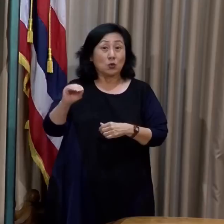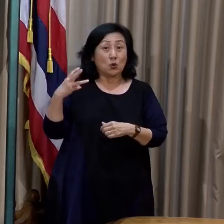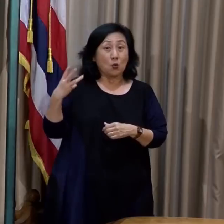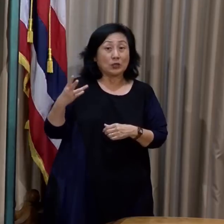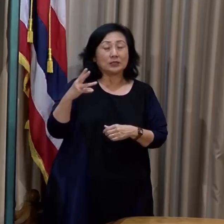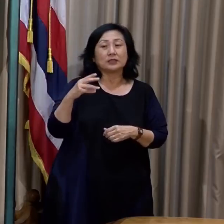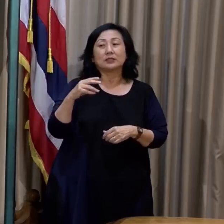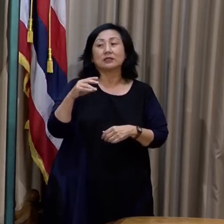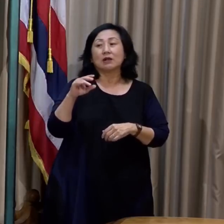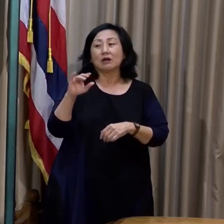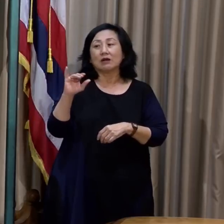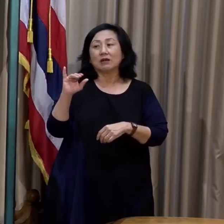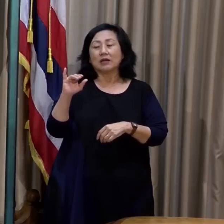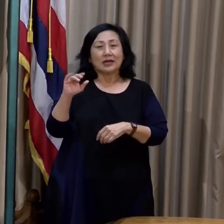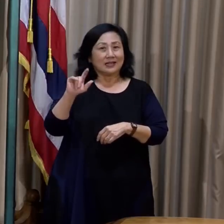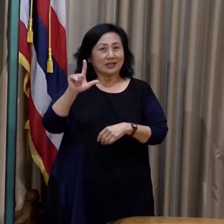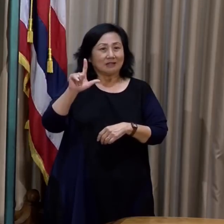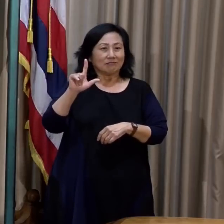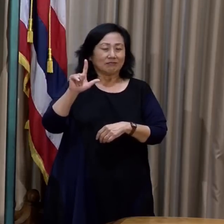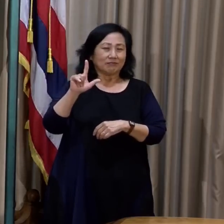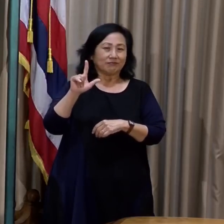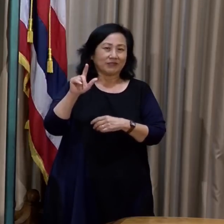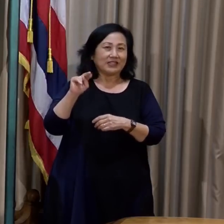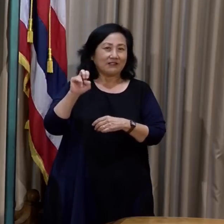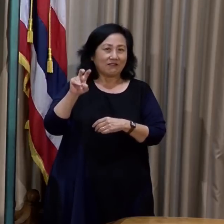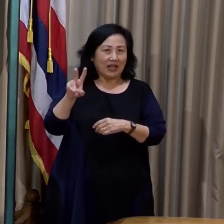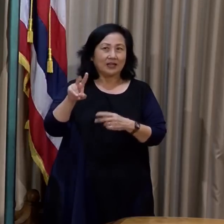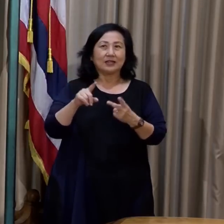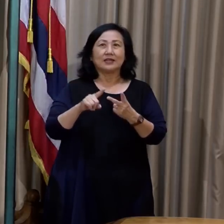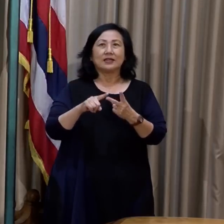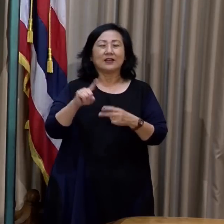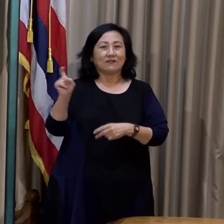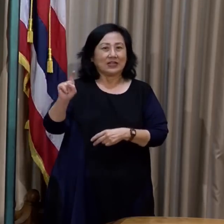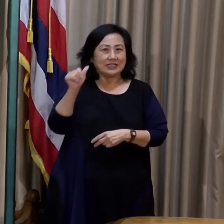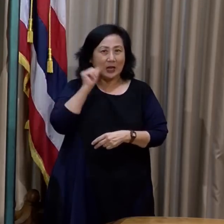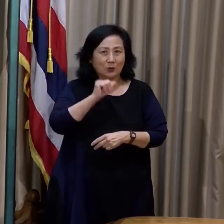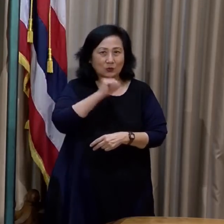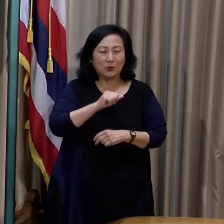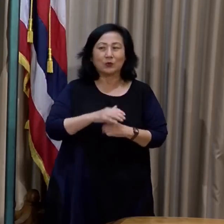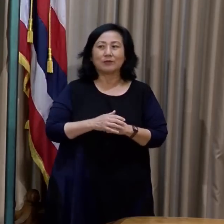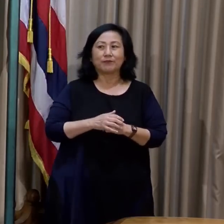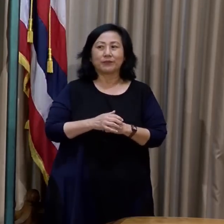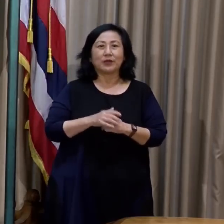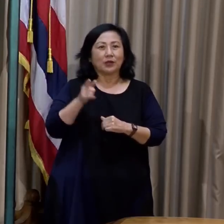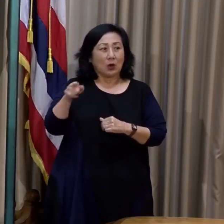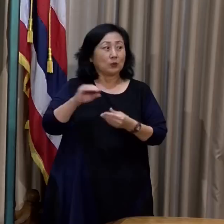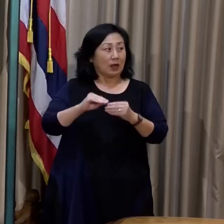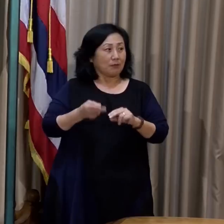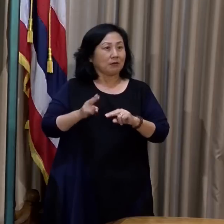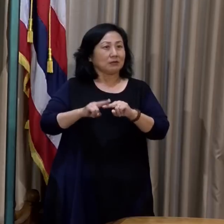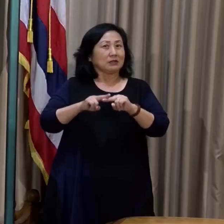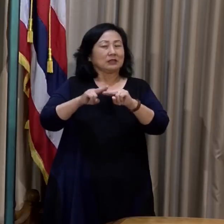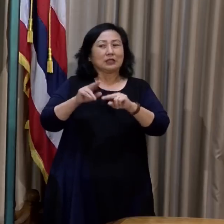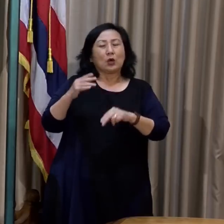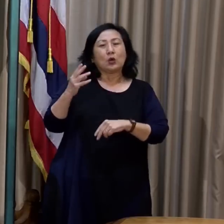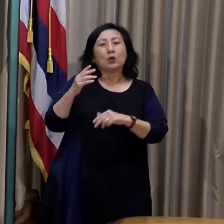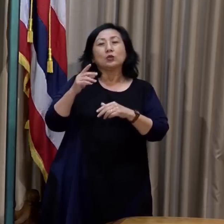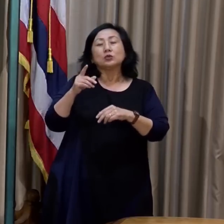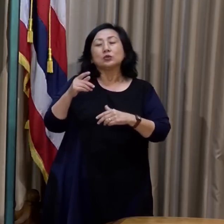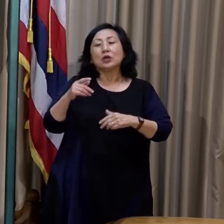MONITORING HERE DOMESTICALLY INCLUDE, CALIFORNIA, OREGON, WASHINGTON STATE, NEVADA,